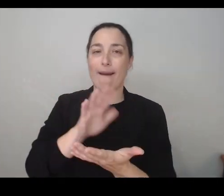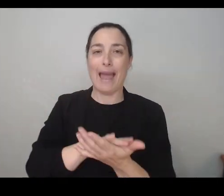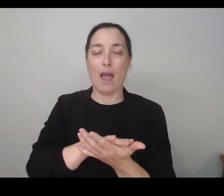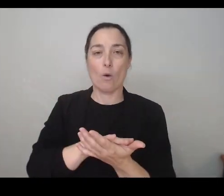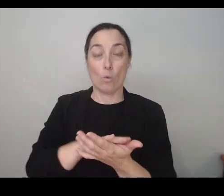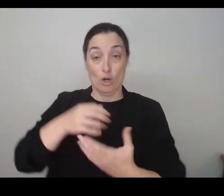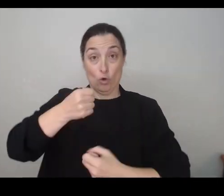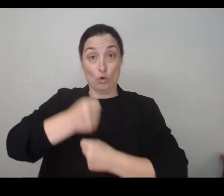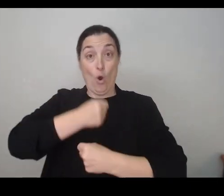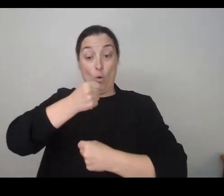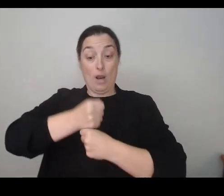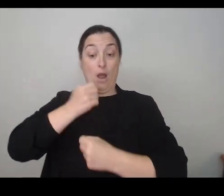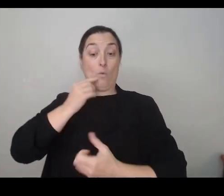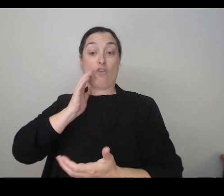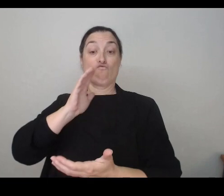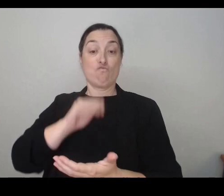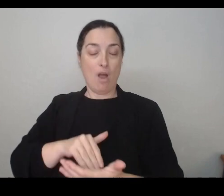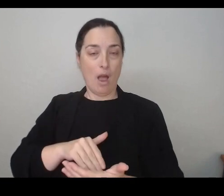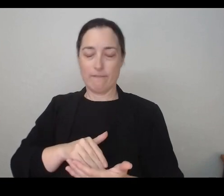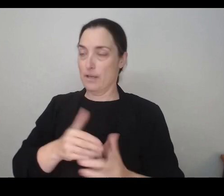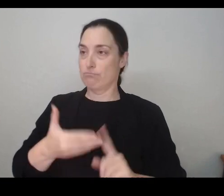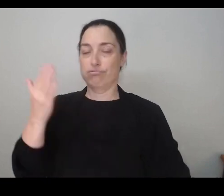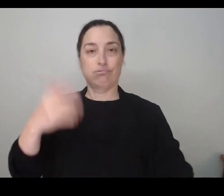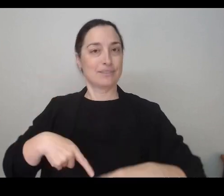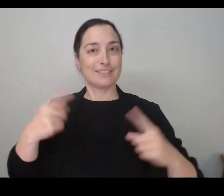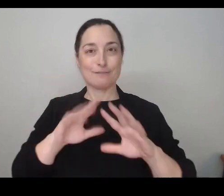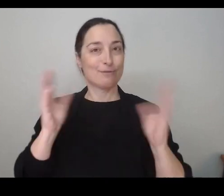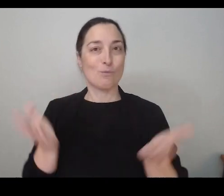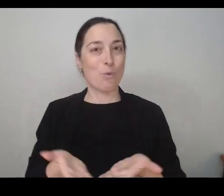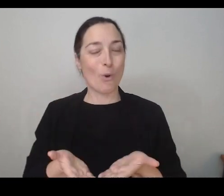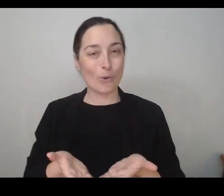in a different world that is really different for him